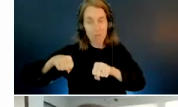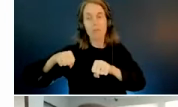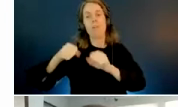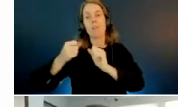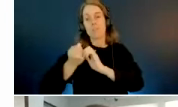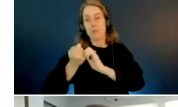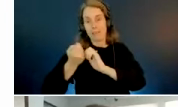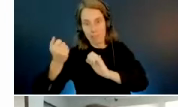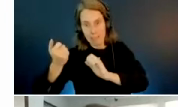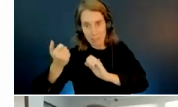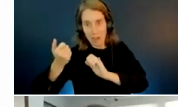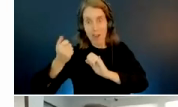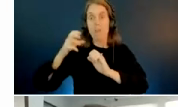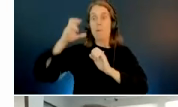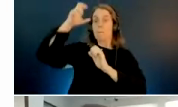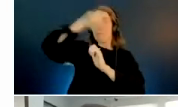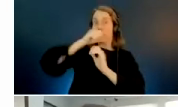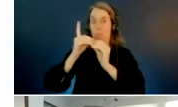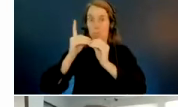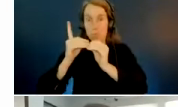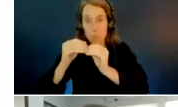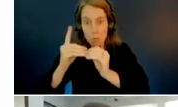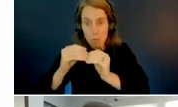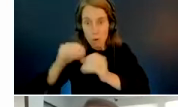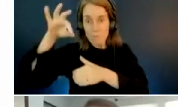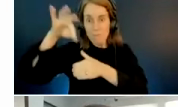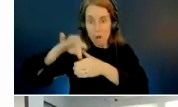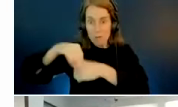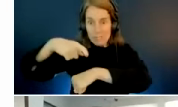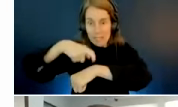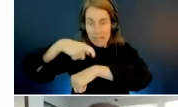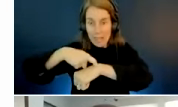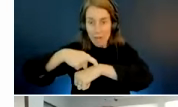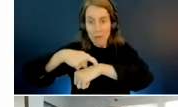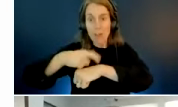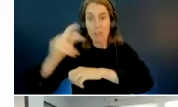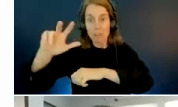We're not really sure how often this happens but the fact that you're eligible and it's possible